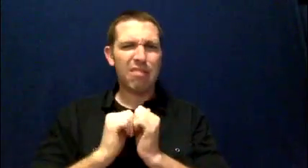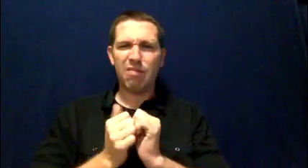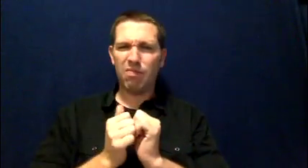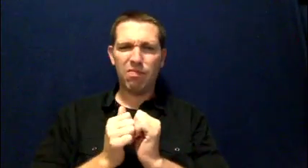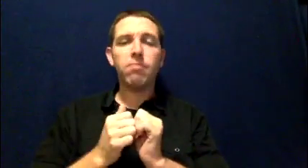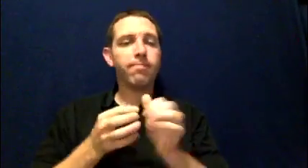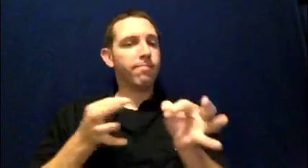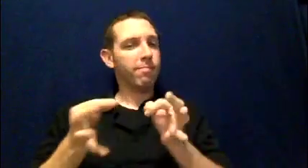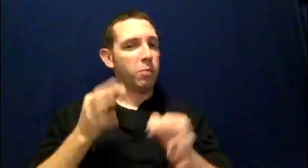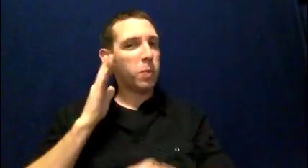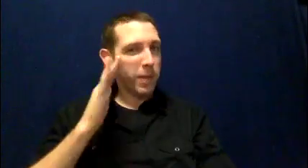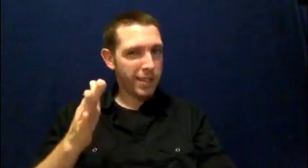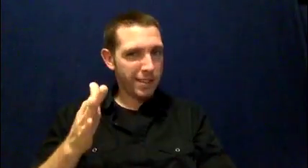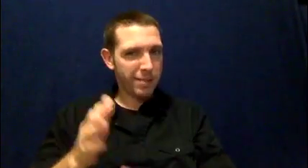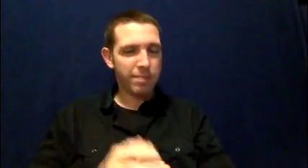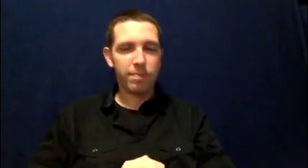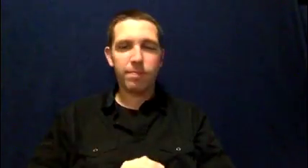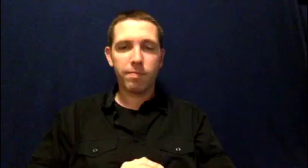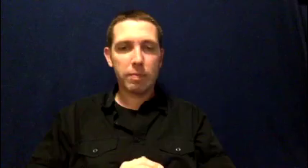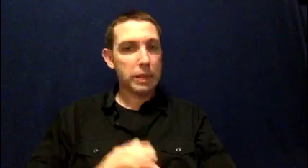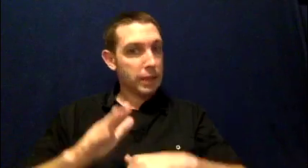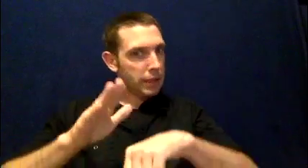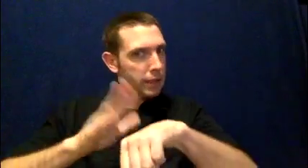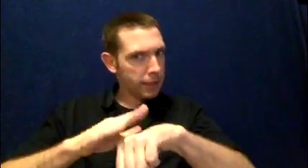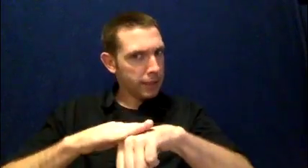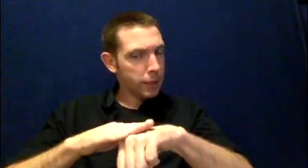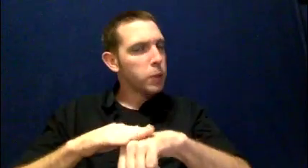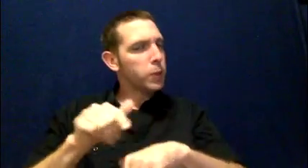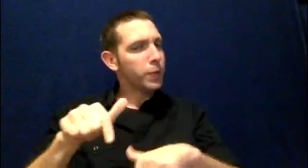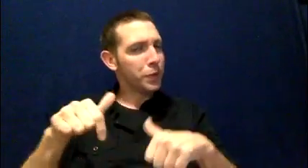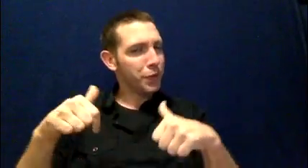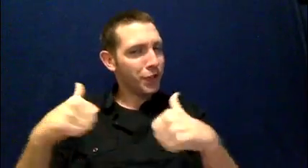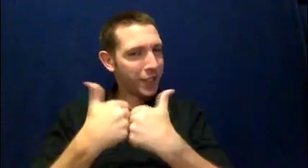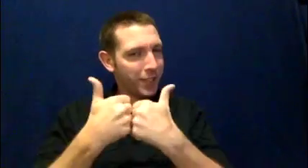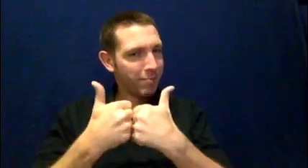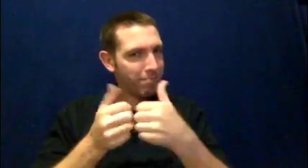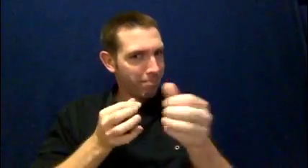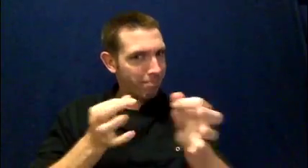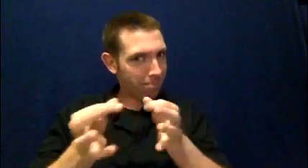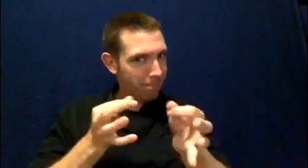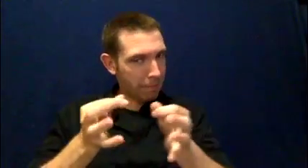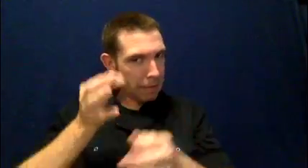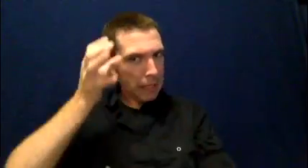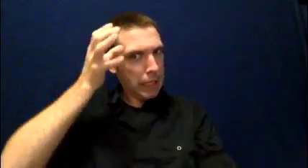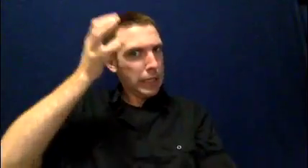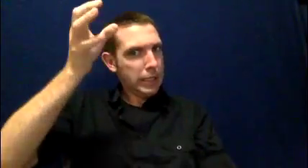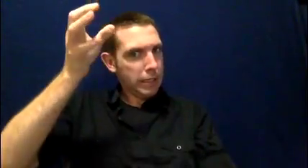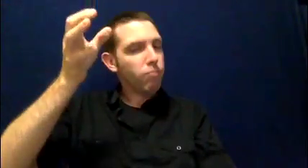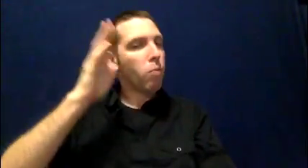And if so, how?? I'll explain, but I want you to know this is a challenging concept to explain!